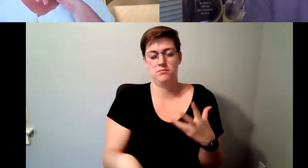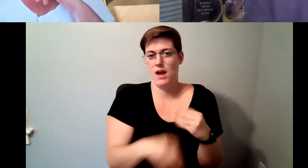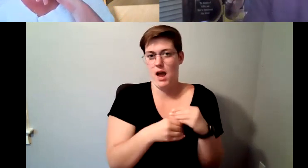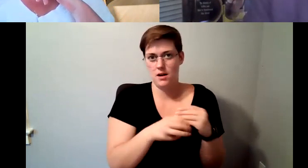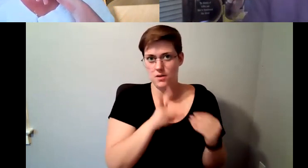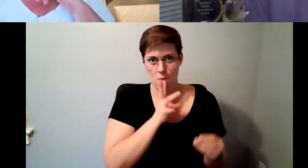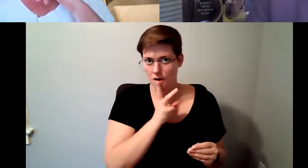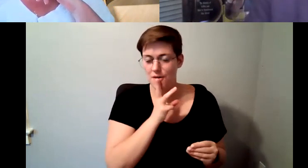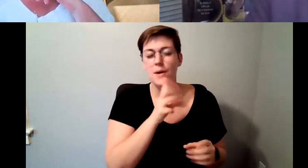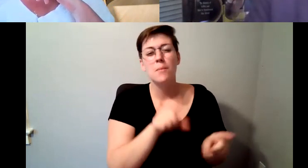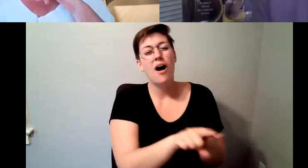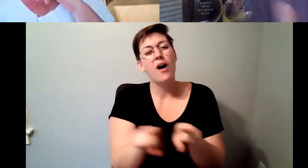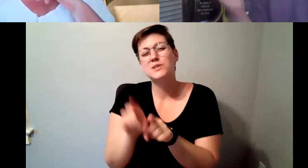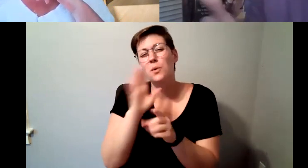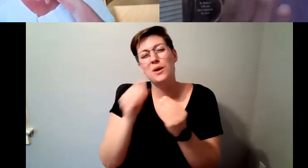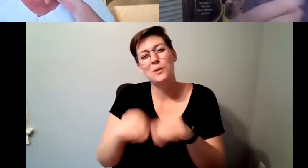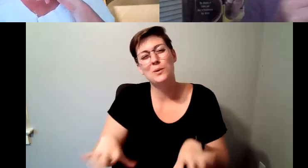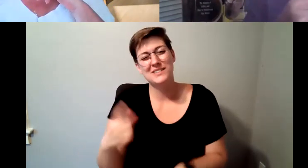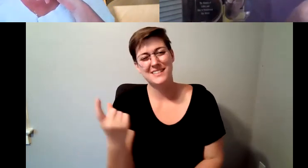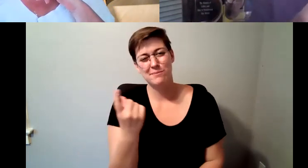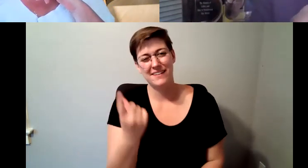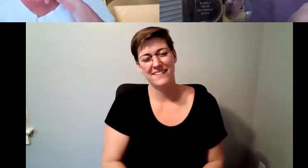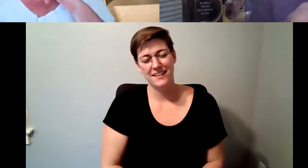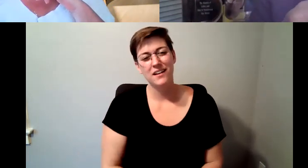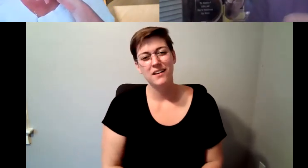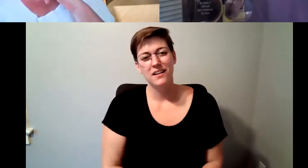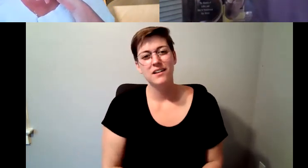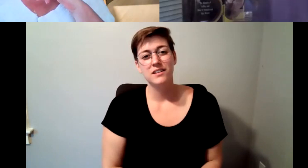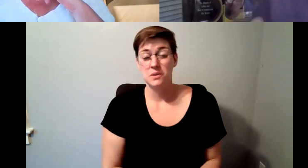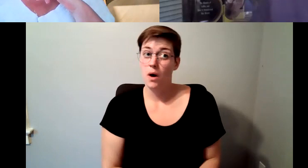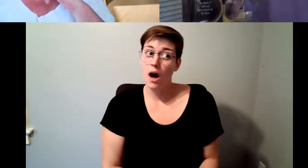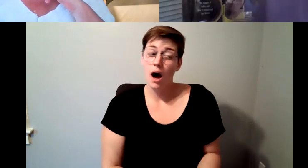going to lose some things so I understand and love cold brew but one of the things about